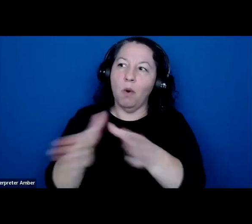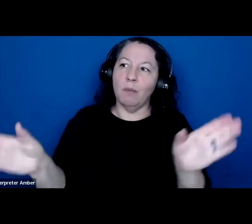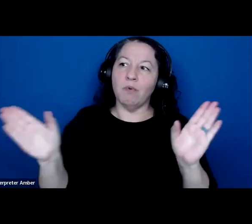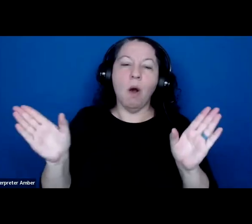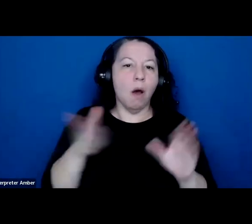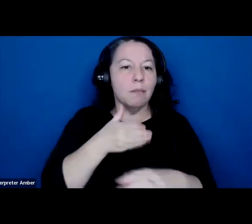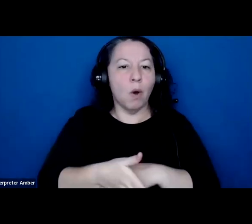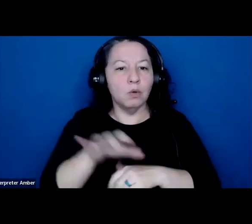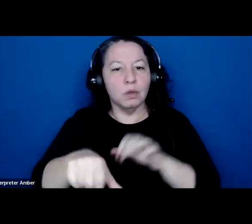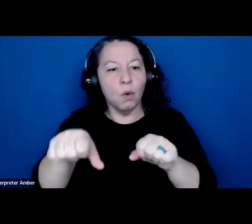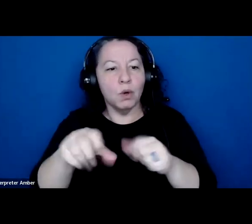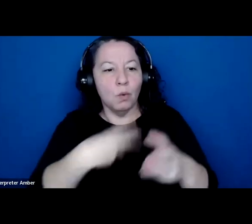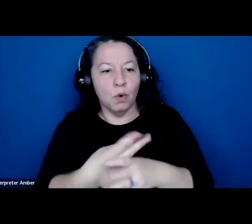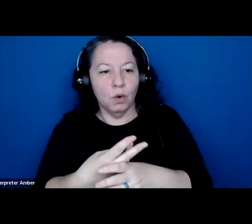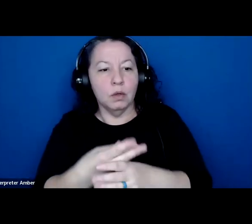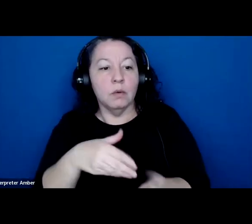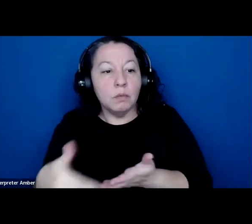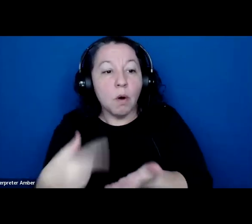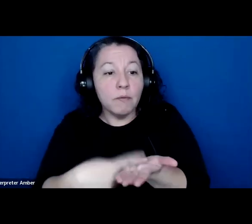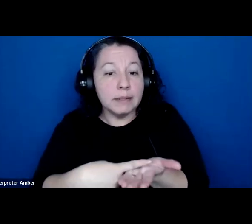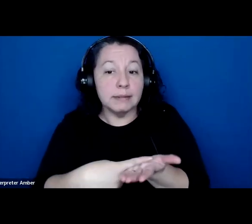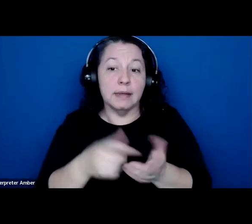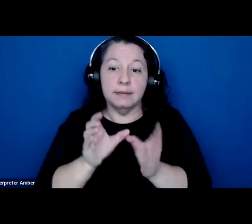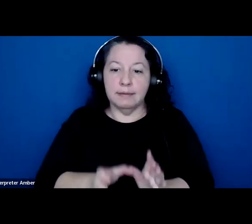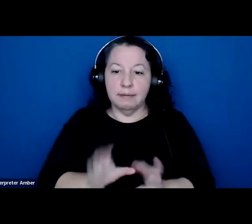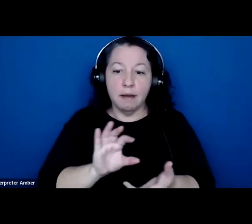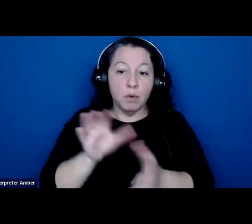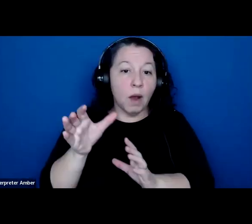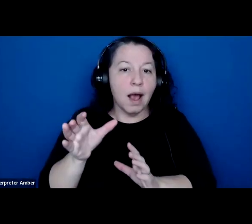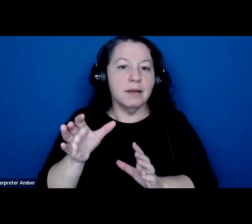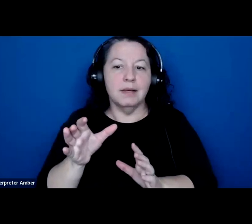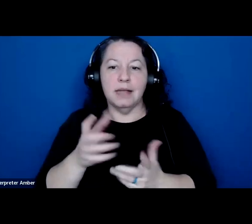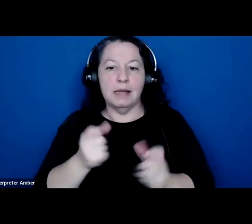We often talk about how the climate crisis tends to impact the poorest, the most vulnerable